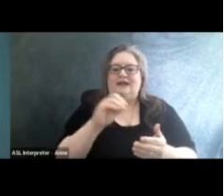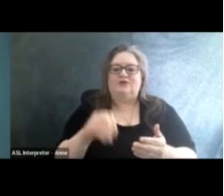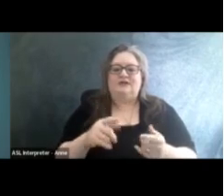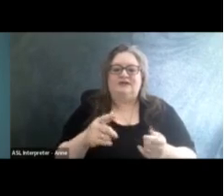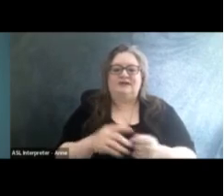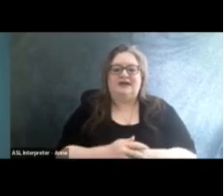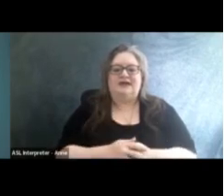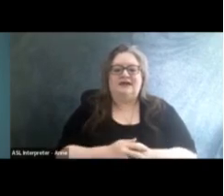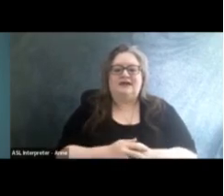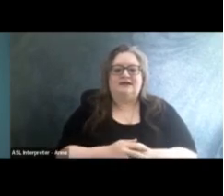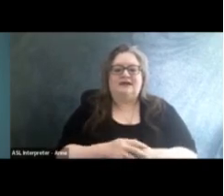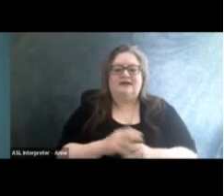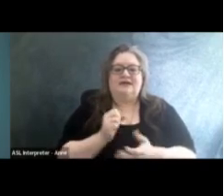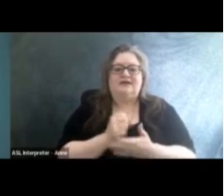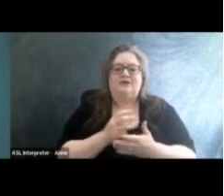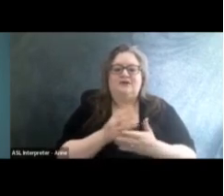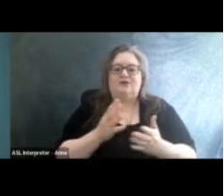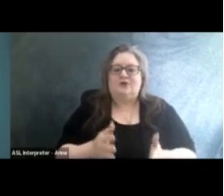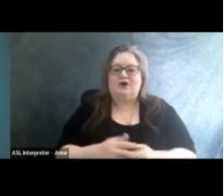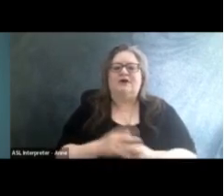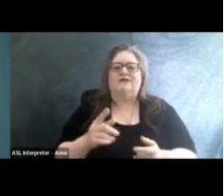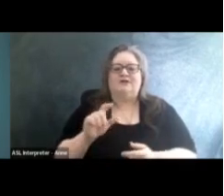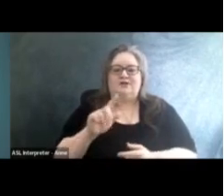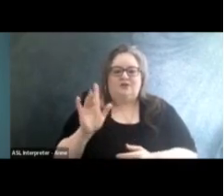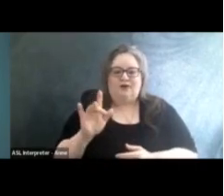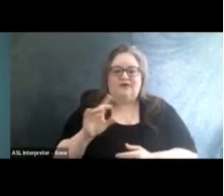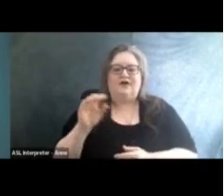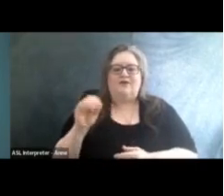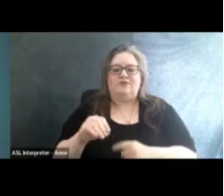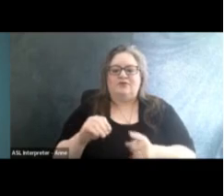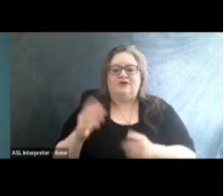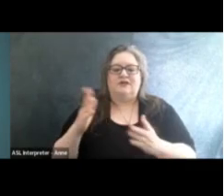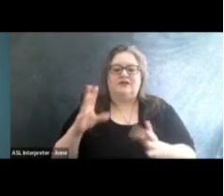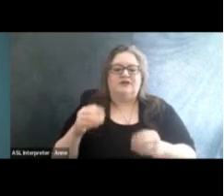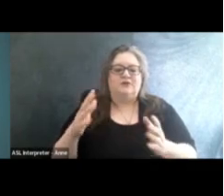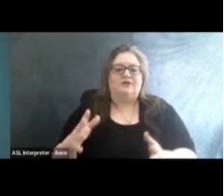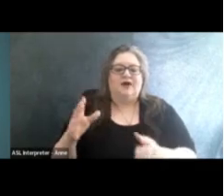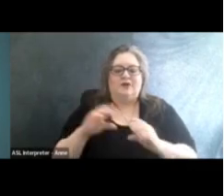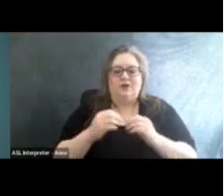manager 26 25% service provider organization, We have about 8%